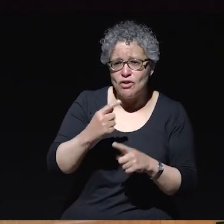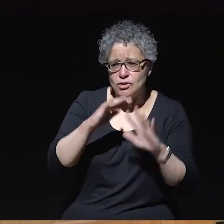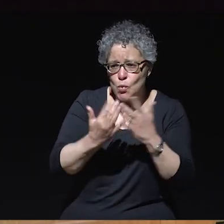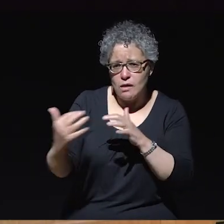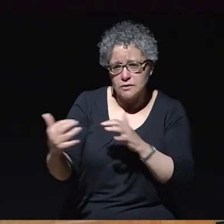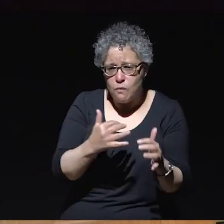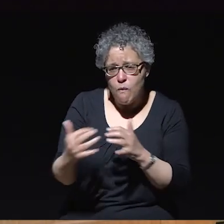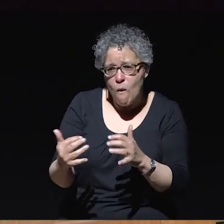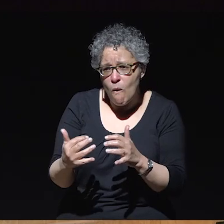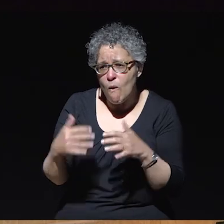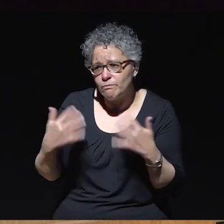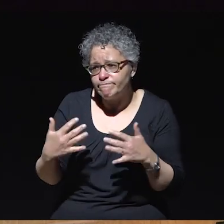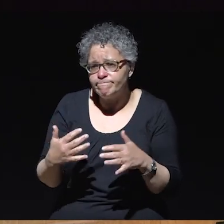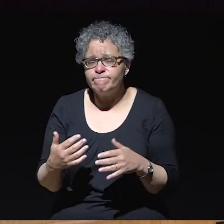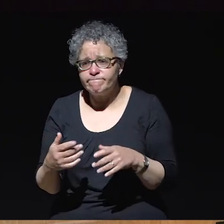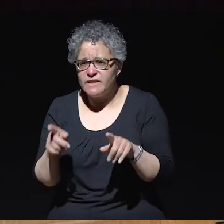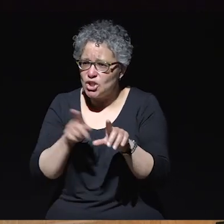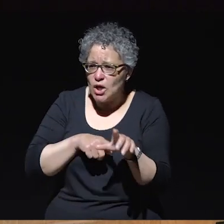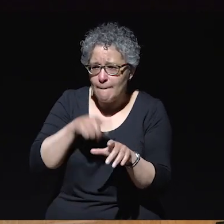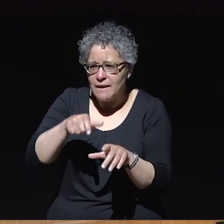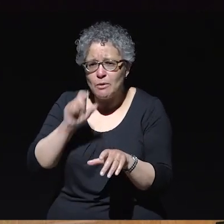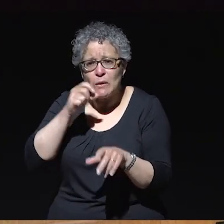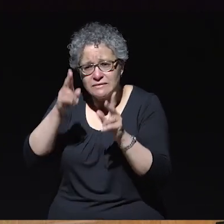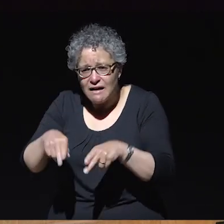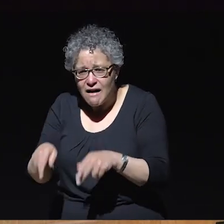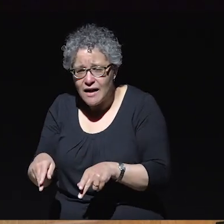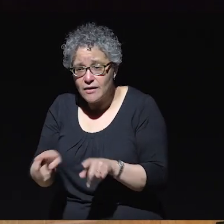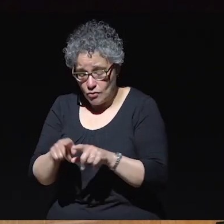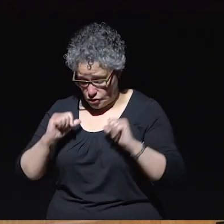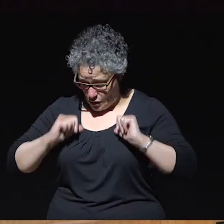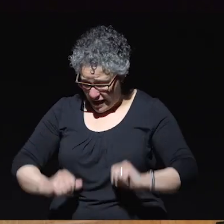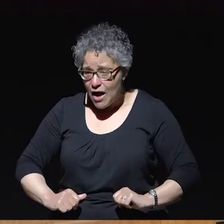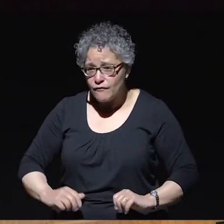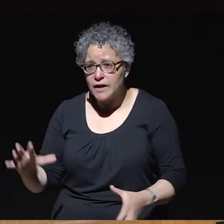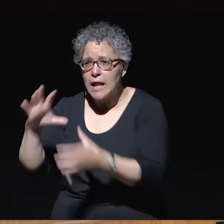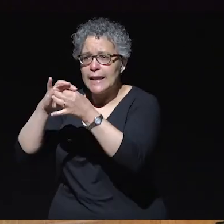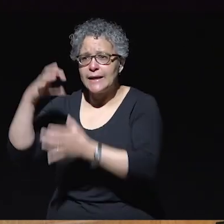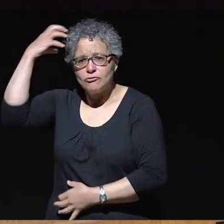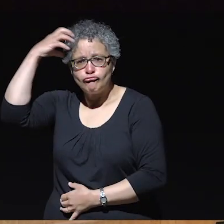the fact that, actually, it does relate very closely to the monarchy and the court of Charles I.